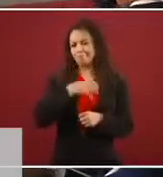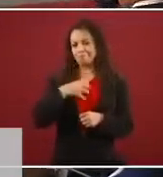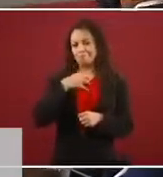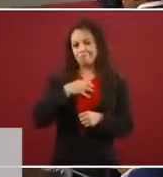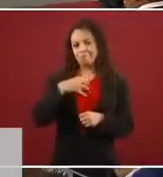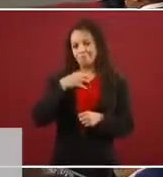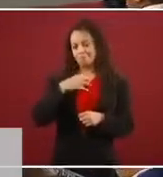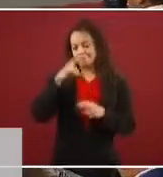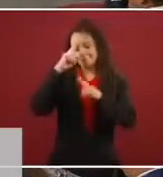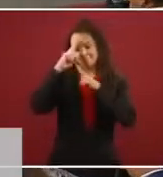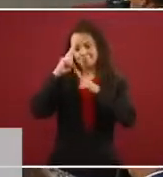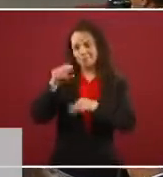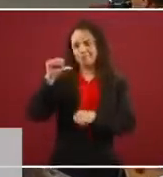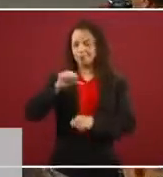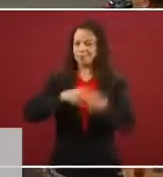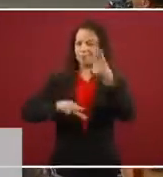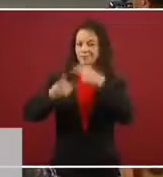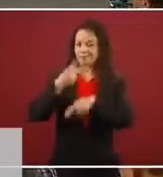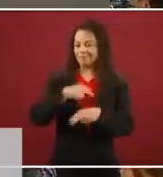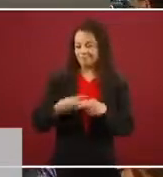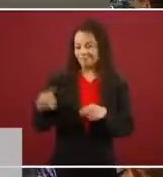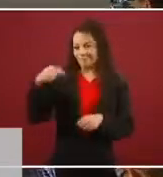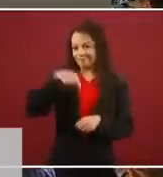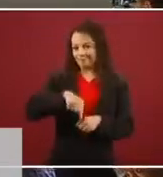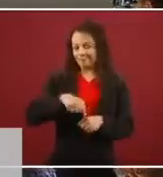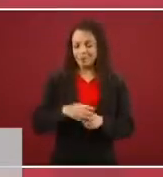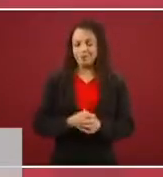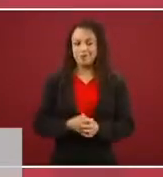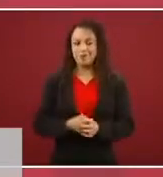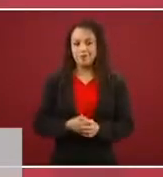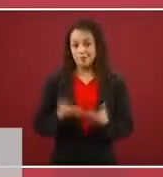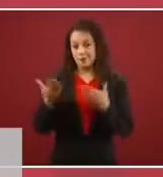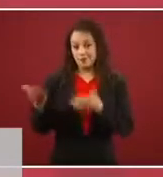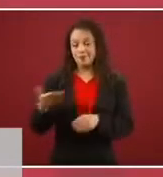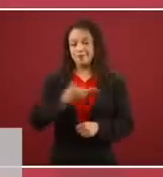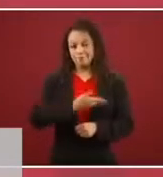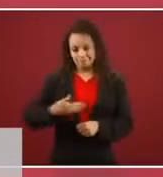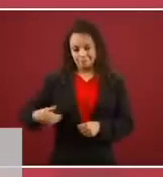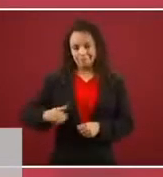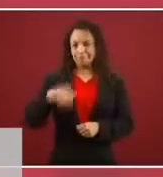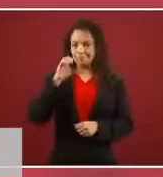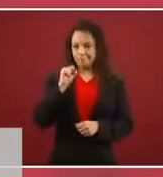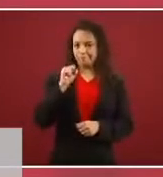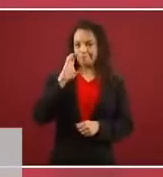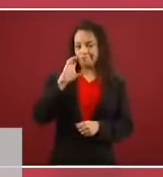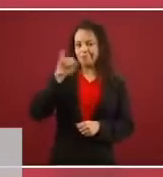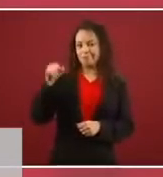an initiative to reform the Judiciary respecting the autonomy of the powers, this will be sent to Congress